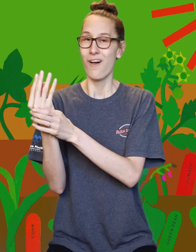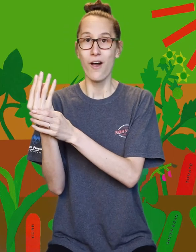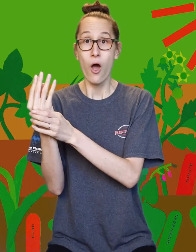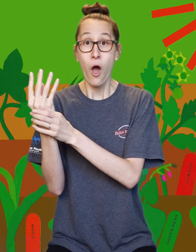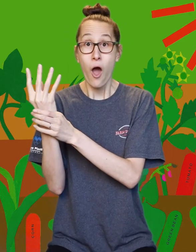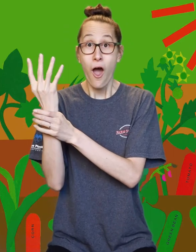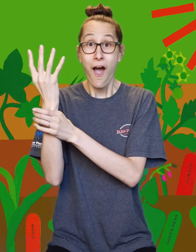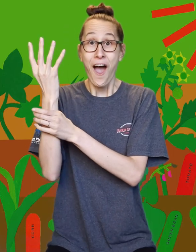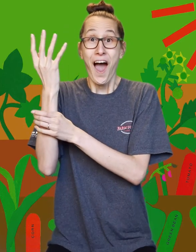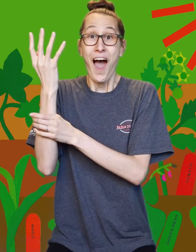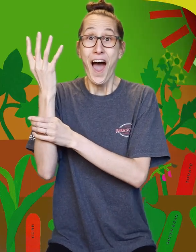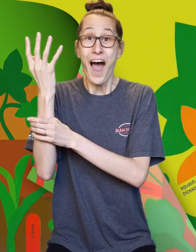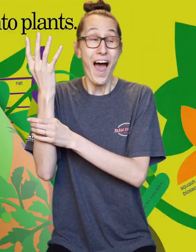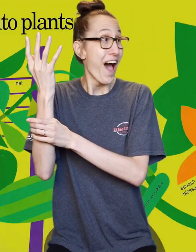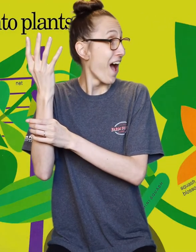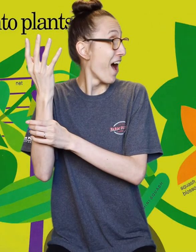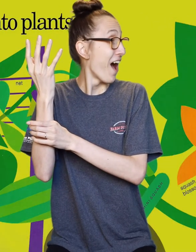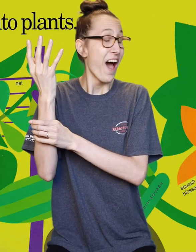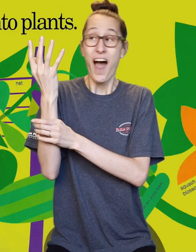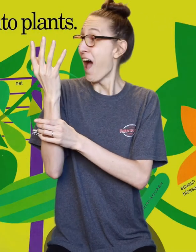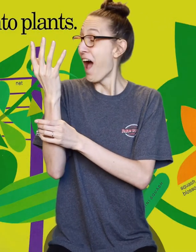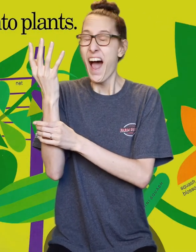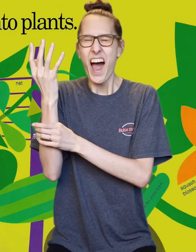and grow,